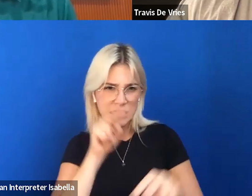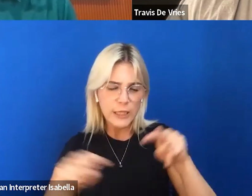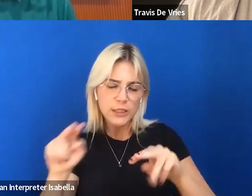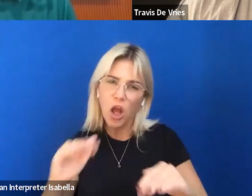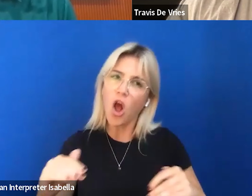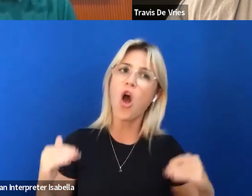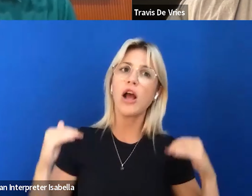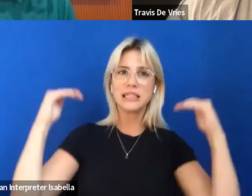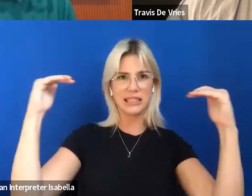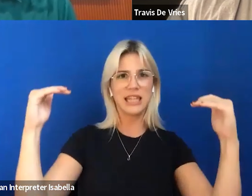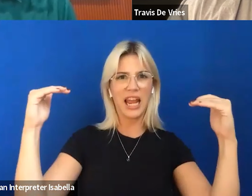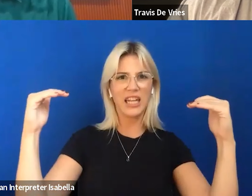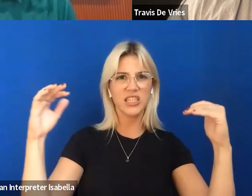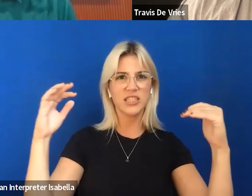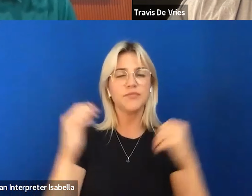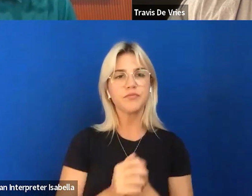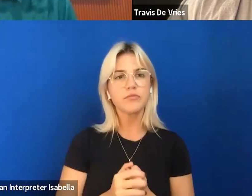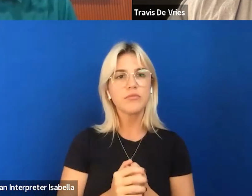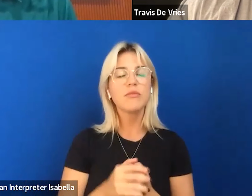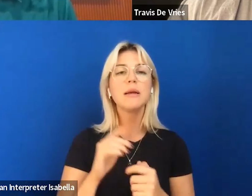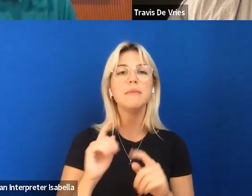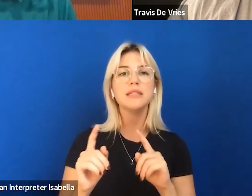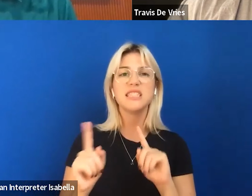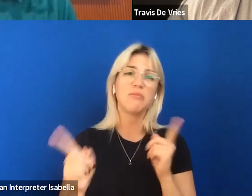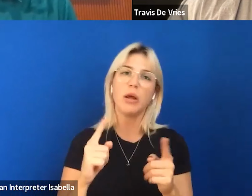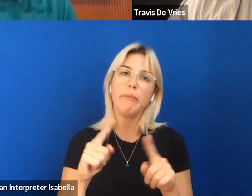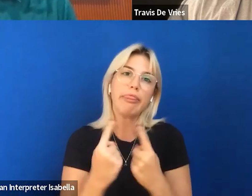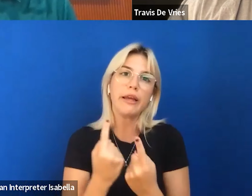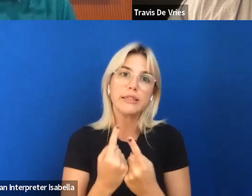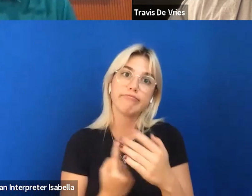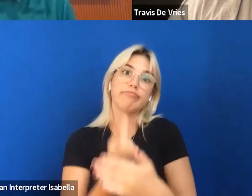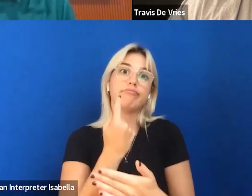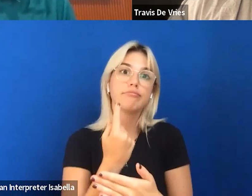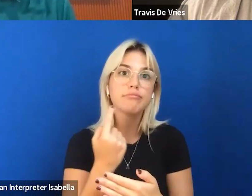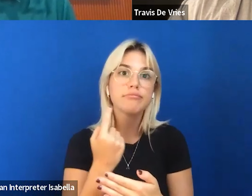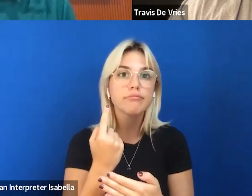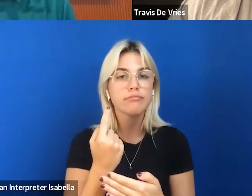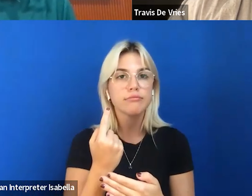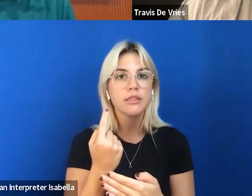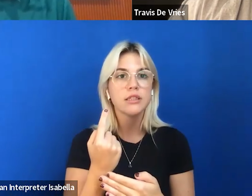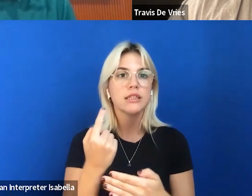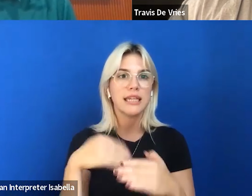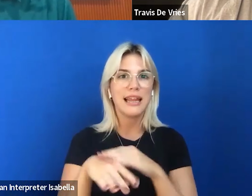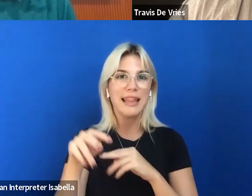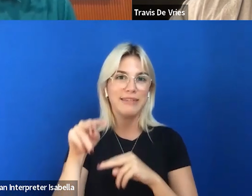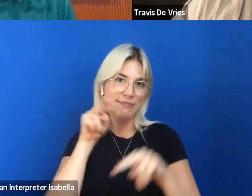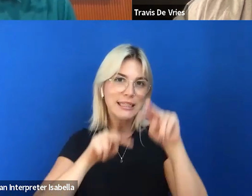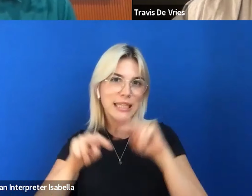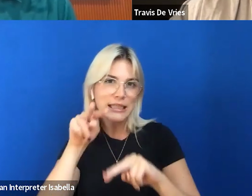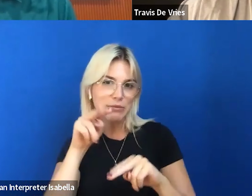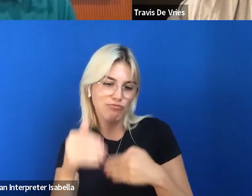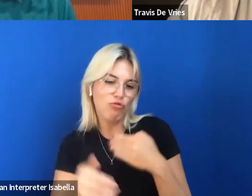but occasionally things happen in the room and in the assessment process that is unavoidable.